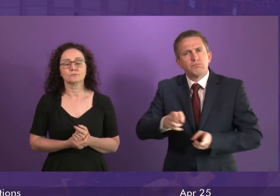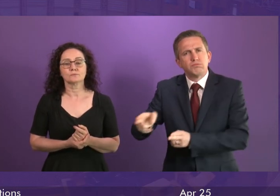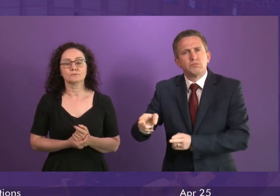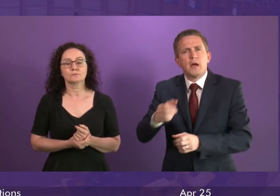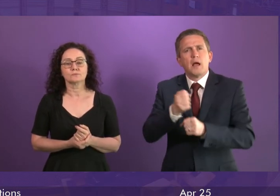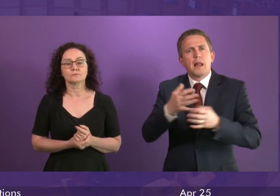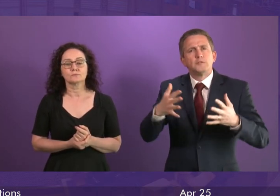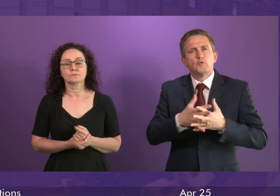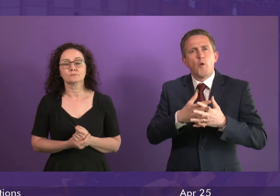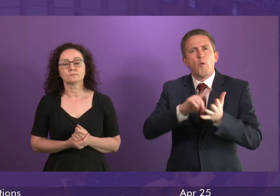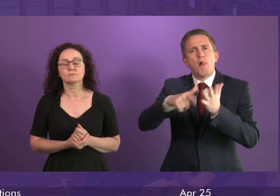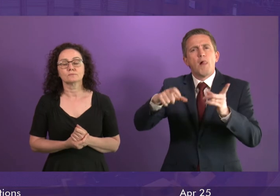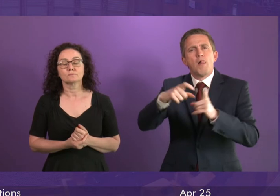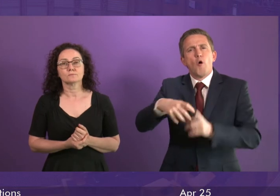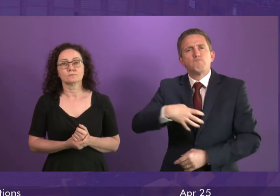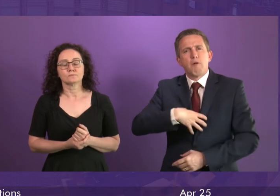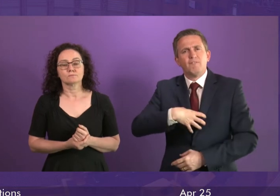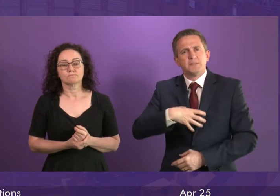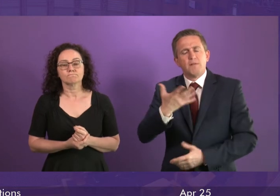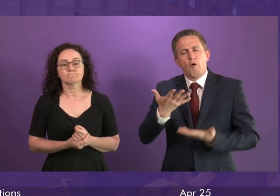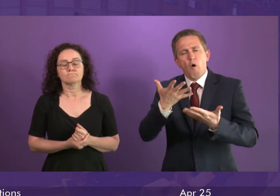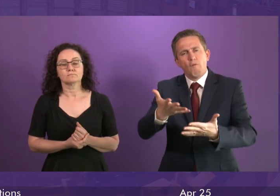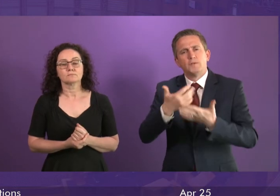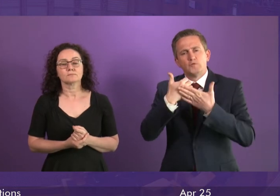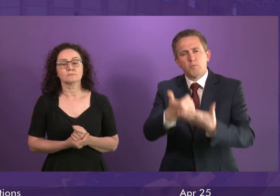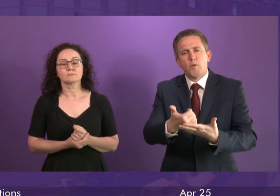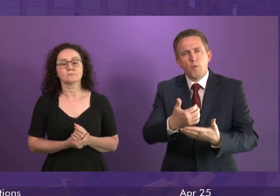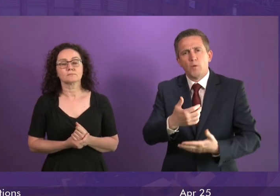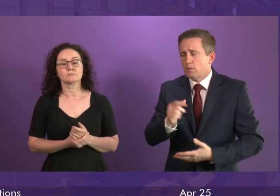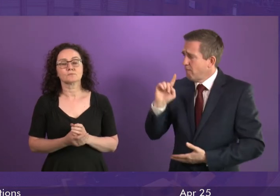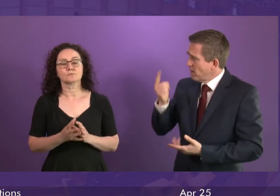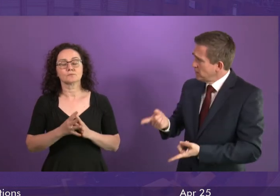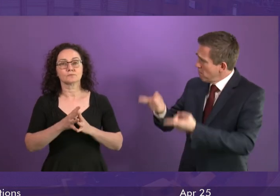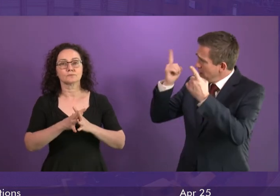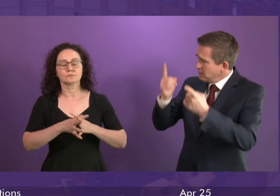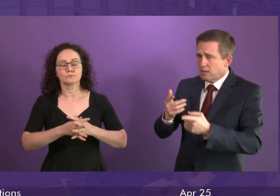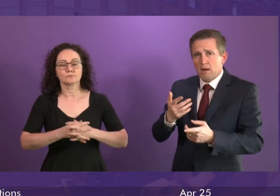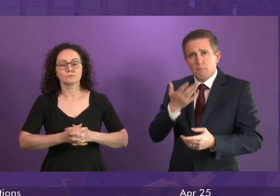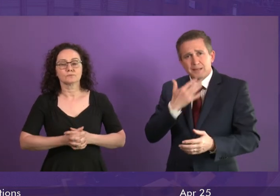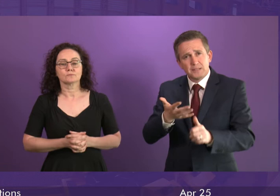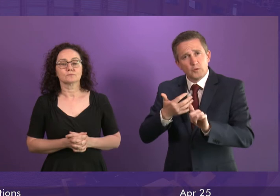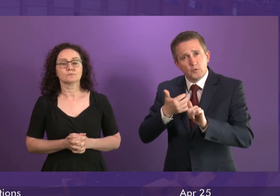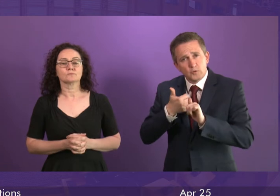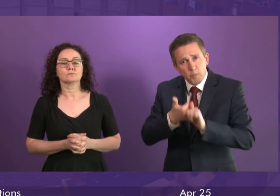the First Minister back those efforts and ensure that she or a member of the Scottish